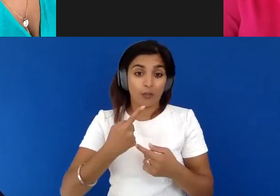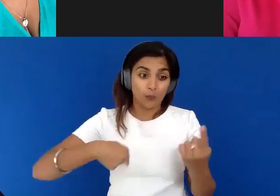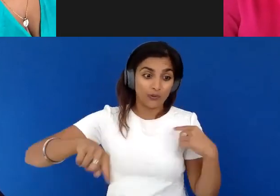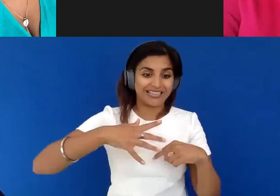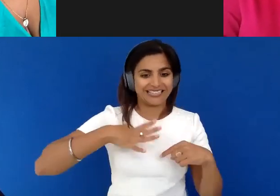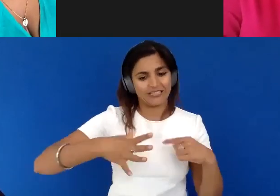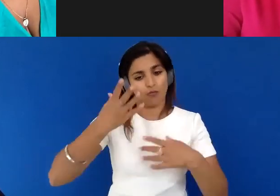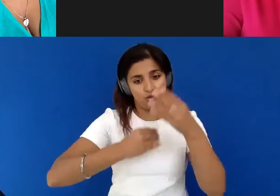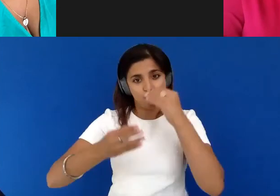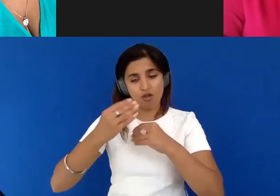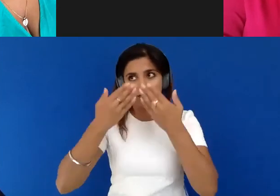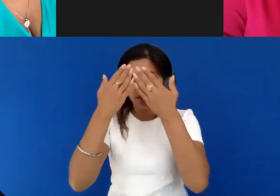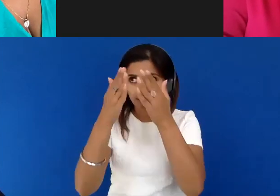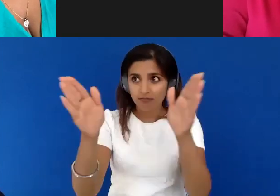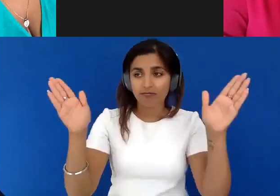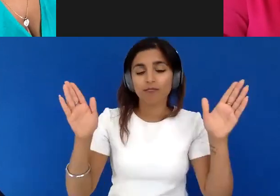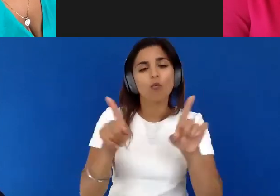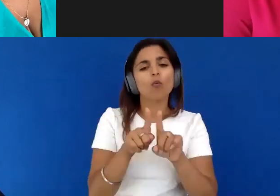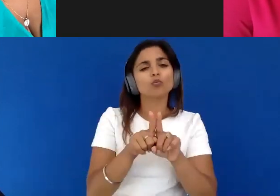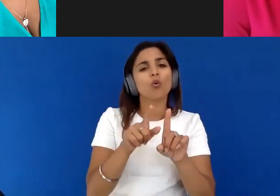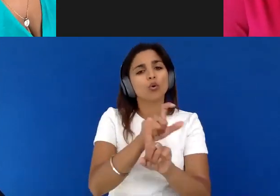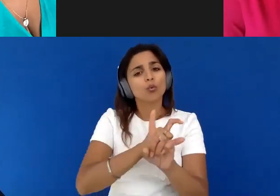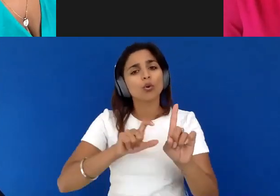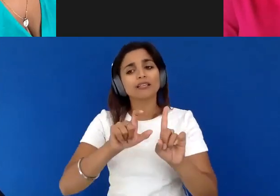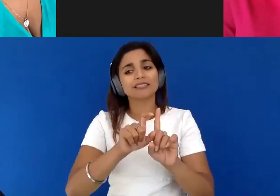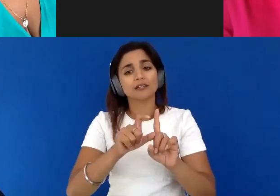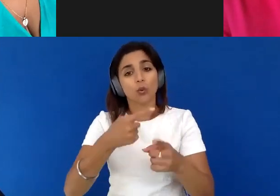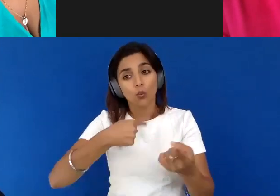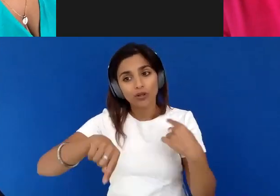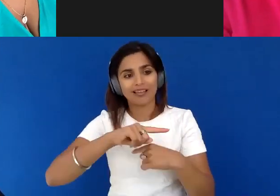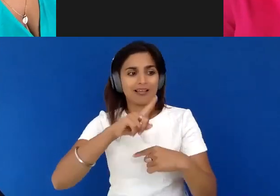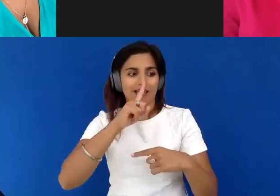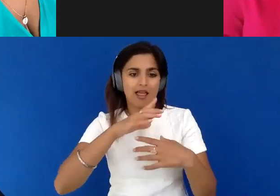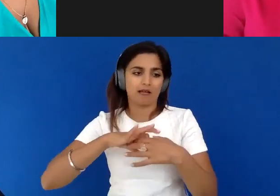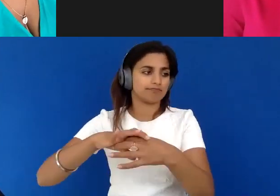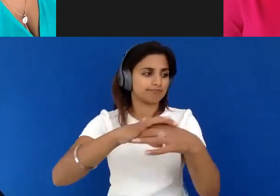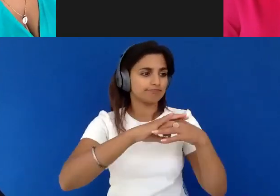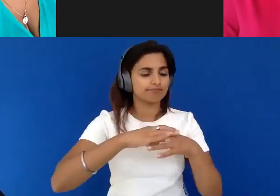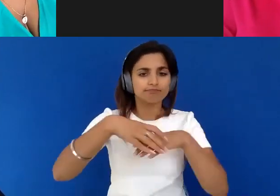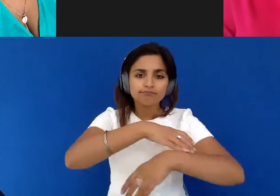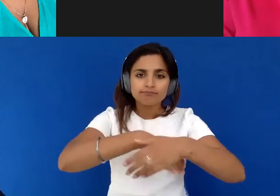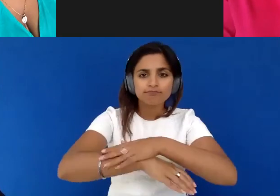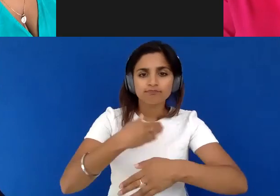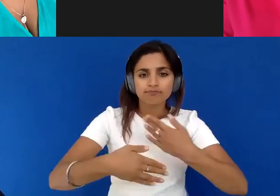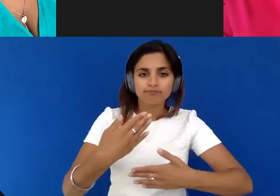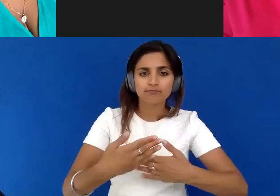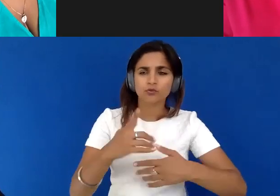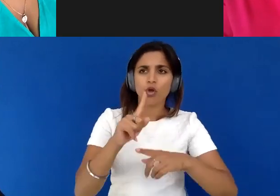community it takes all of us to make the world a place that we want to live in it's not about just the future generations but it's also us who are